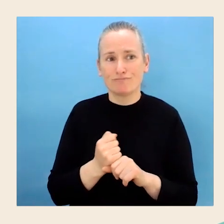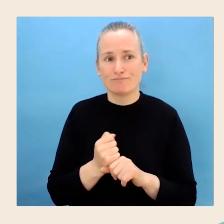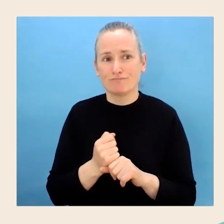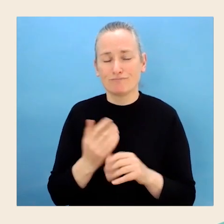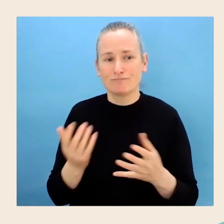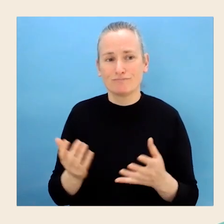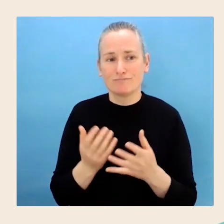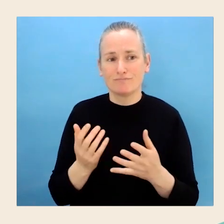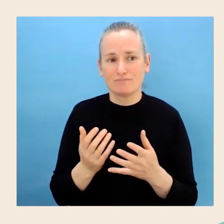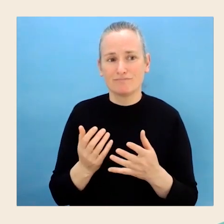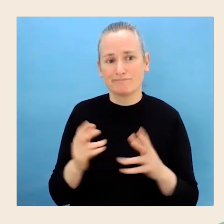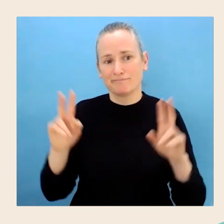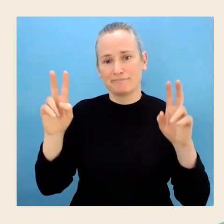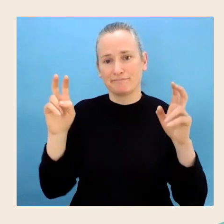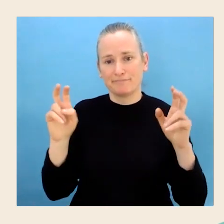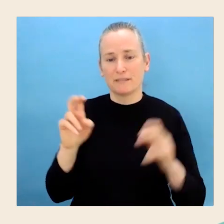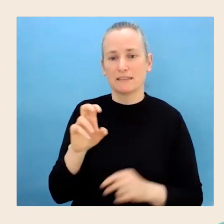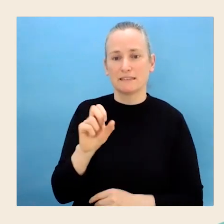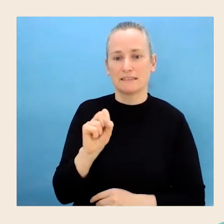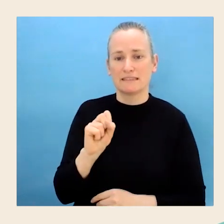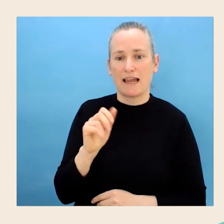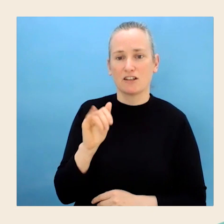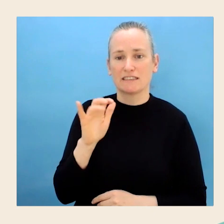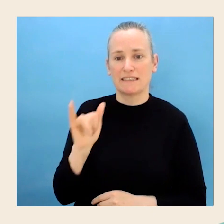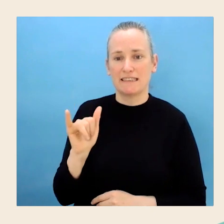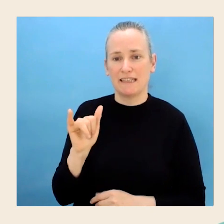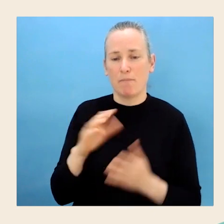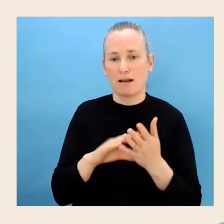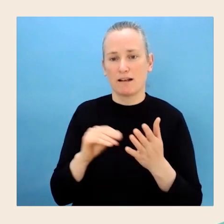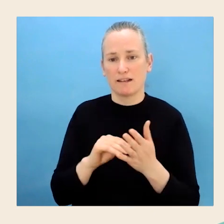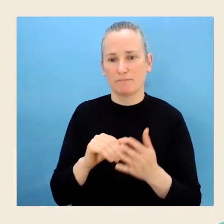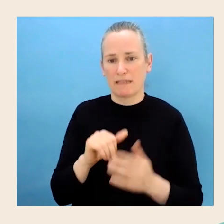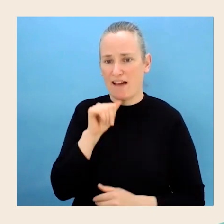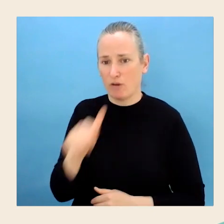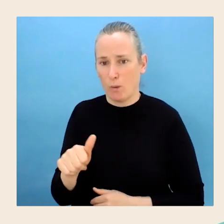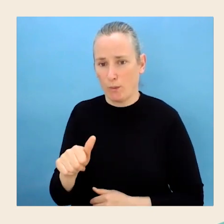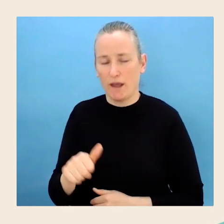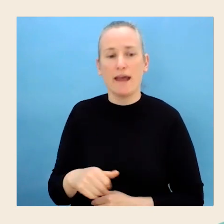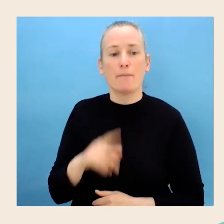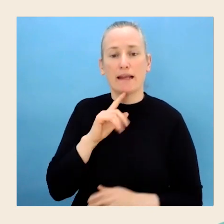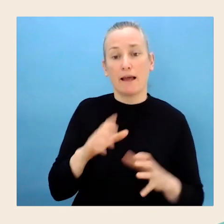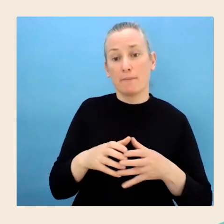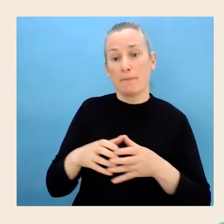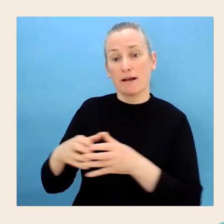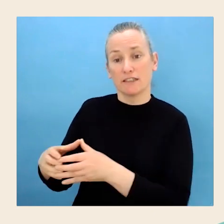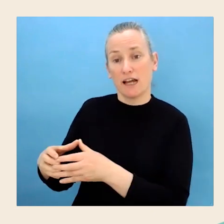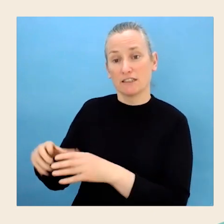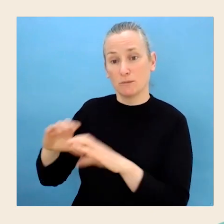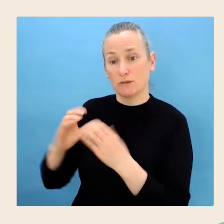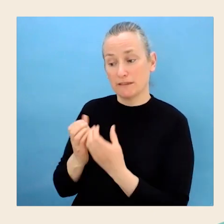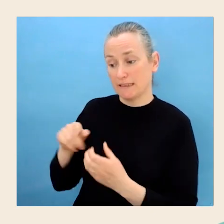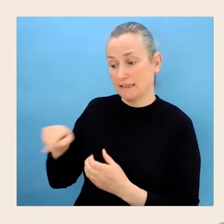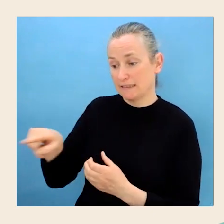that marginalised communities have to fight for their fucking shots.